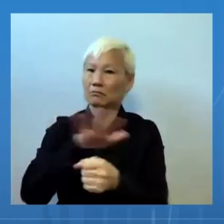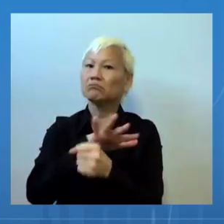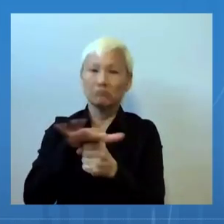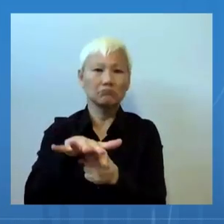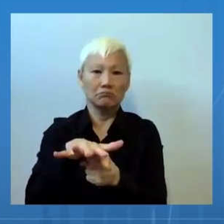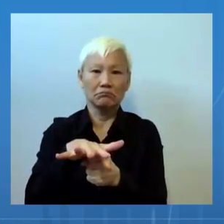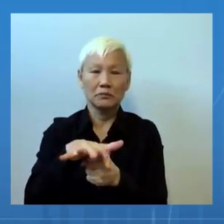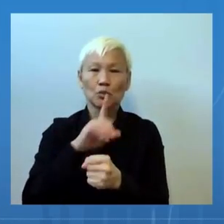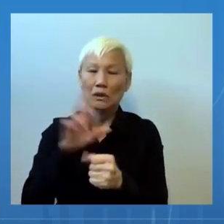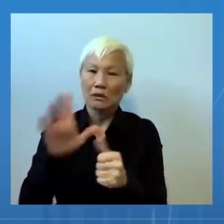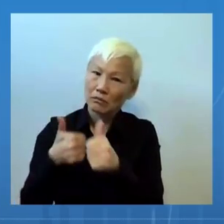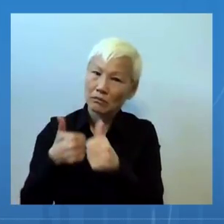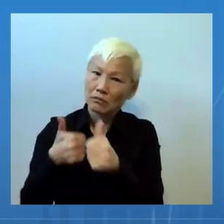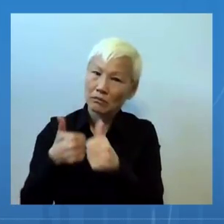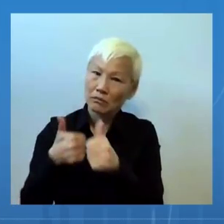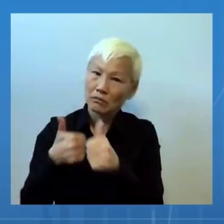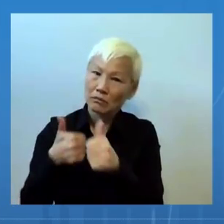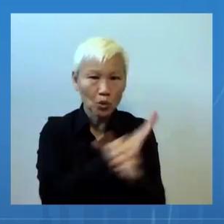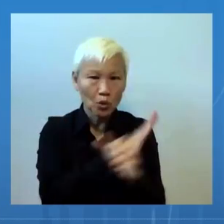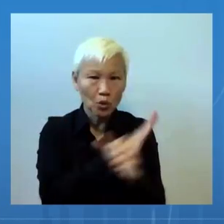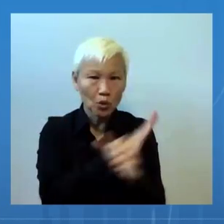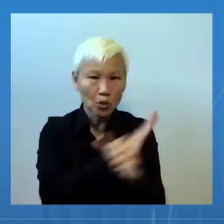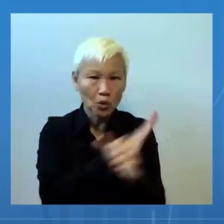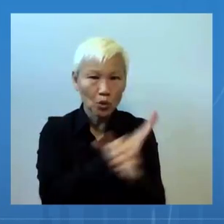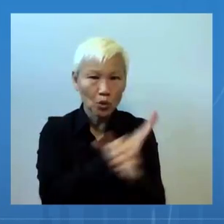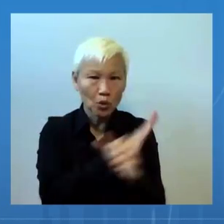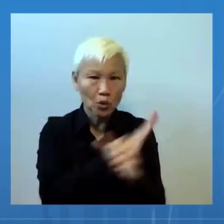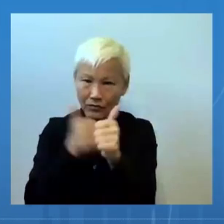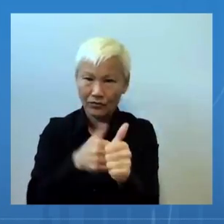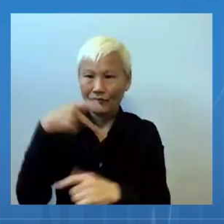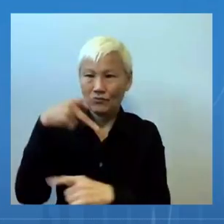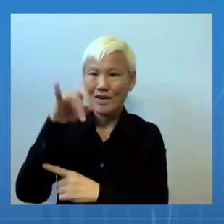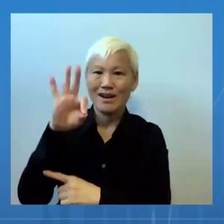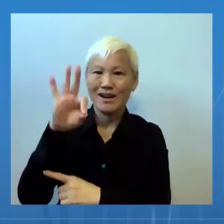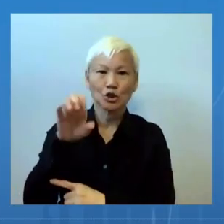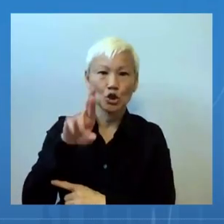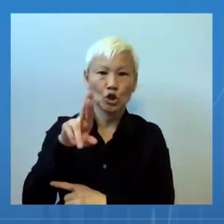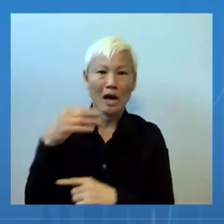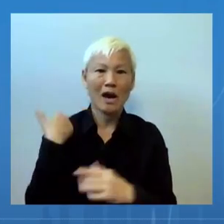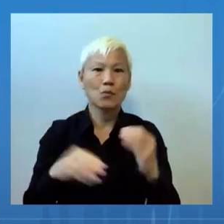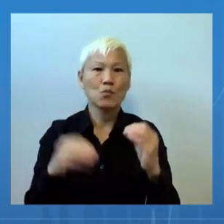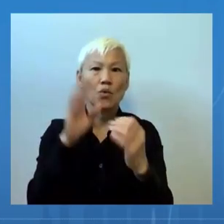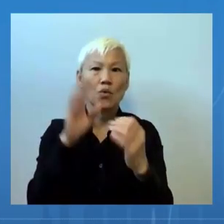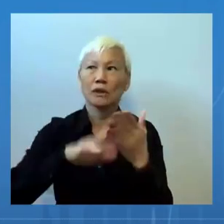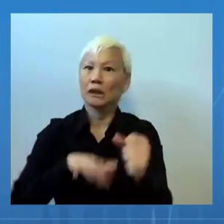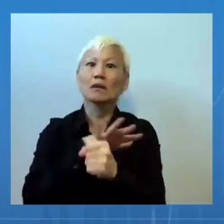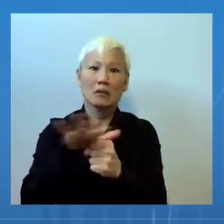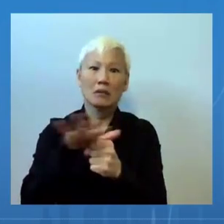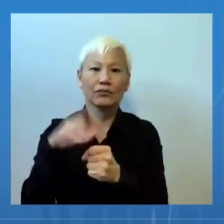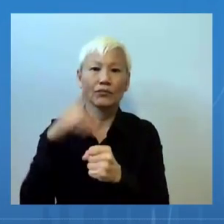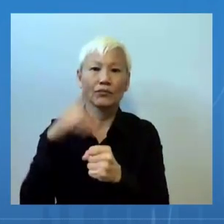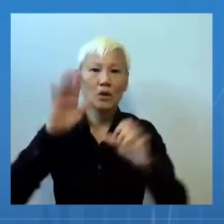So we have more than enough vaccine for every child 5 to 11 -- specifically, the Pfizer vaccine.